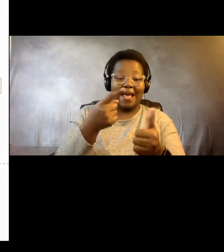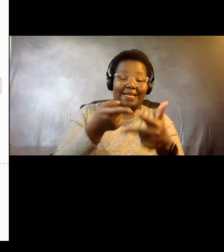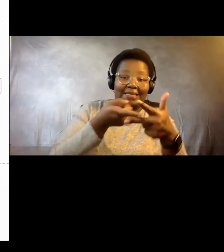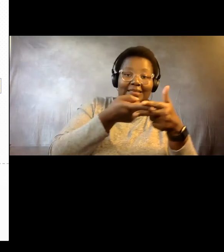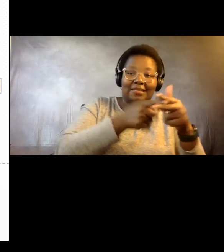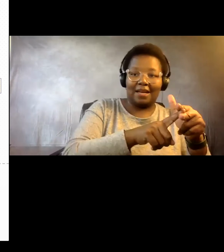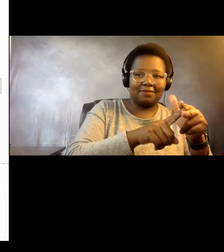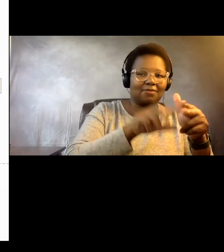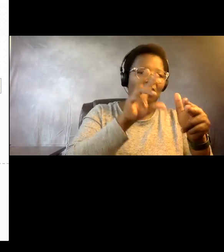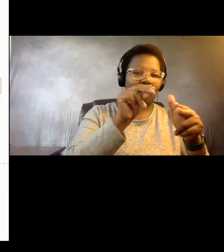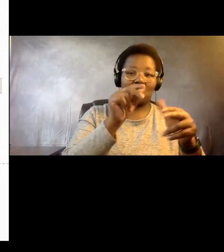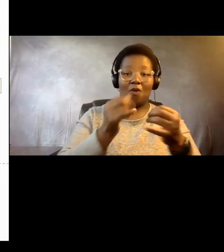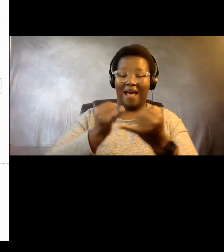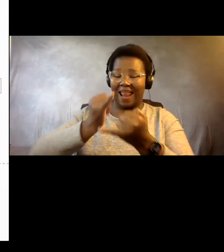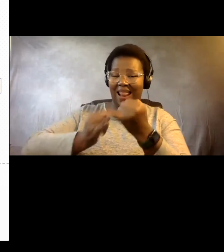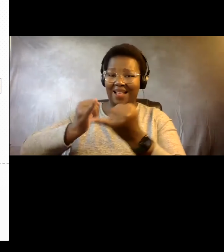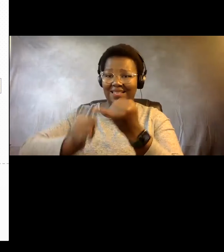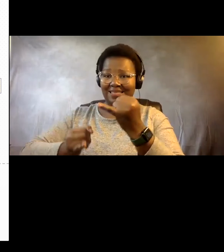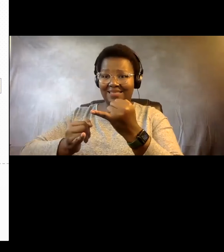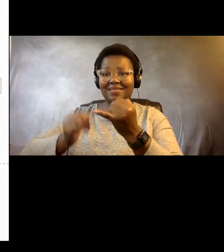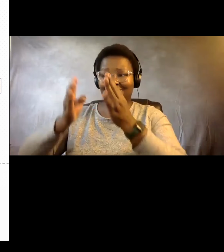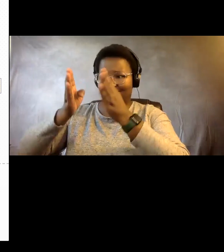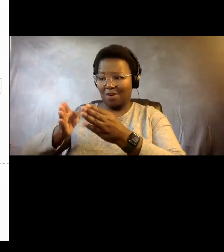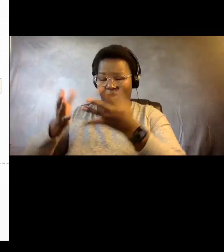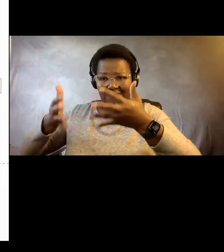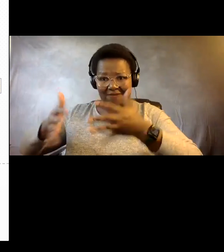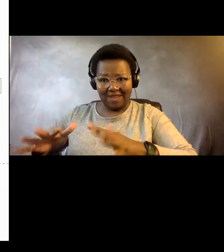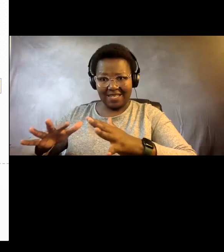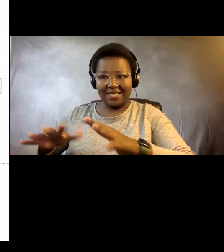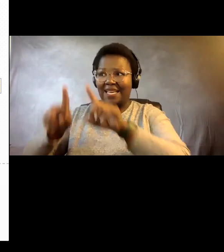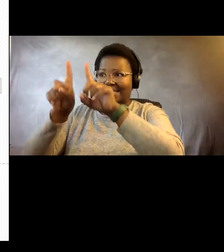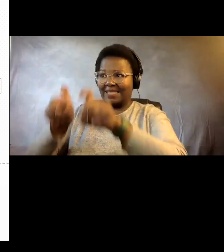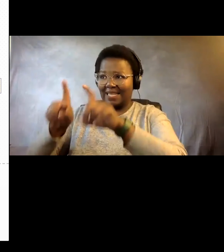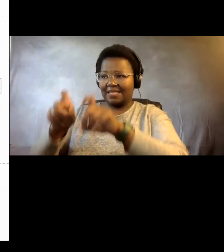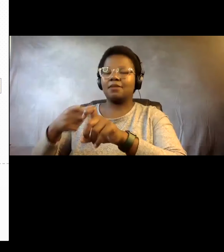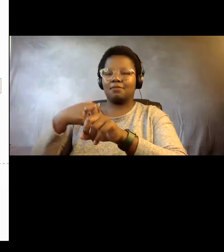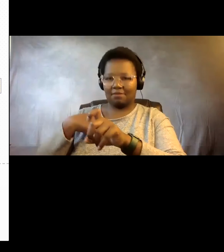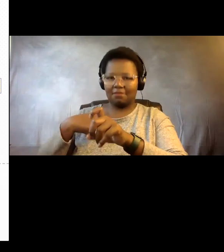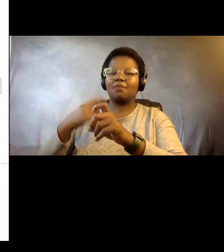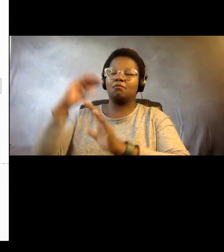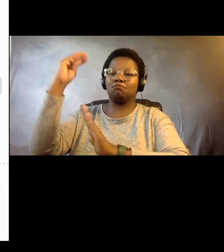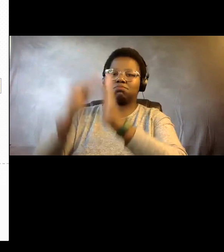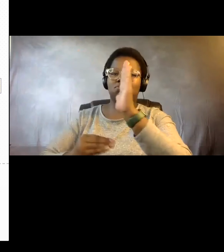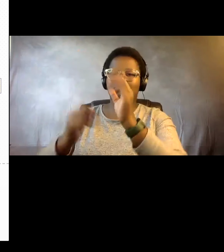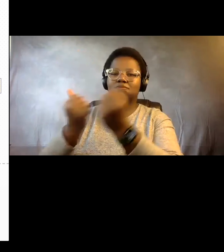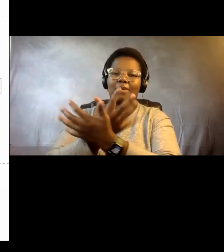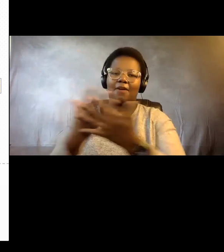components or pages, after I had a discussion with the developers team about can we technically do